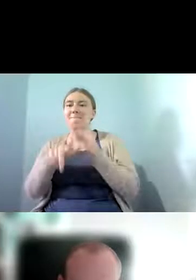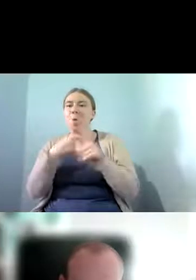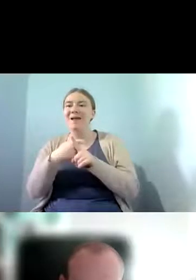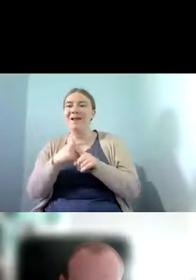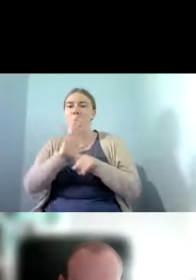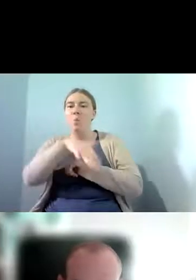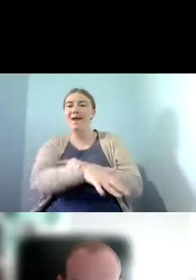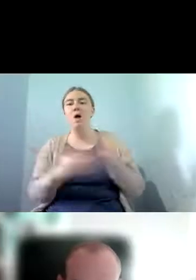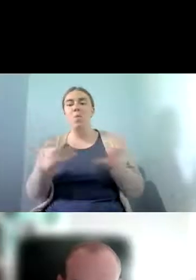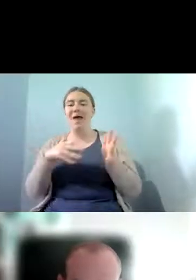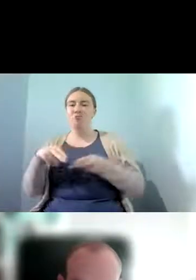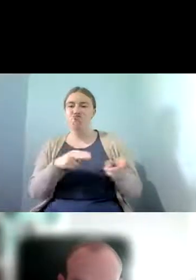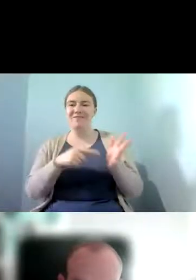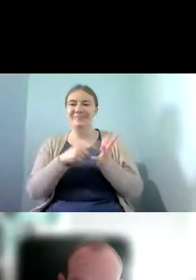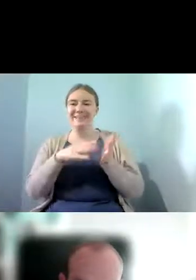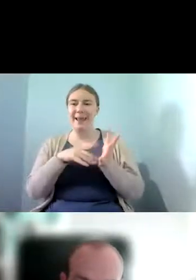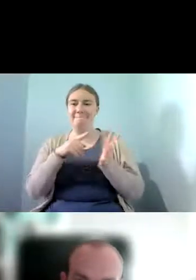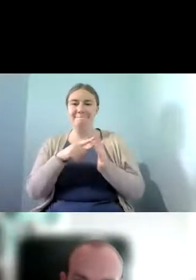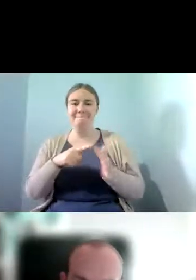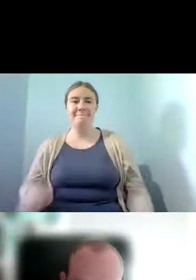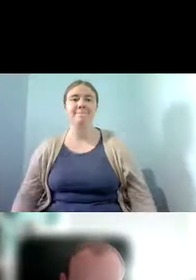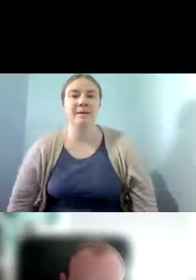here the existing weir has been partially removed and the riverbed